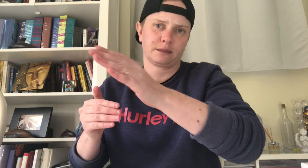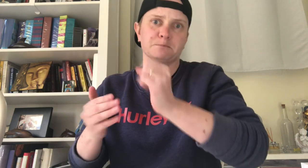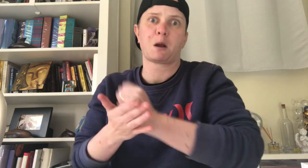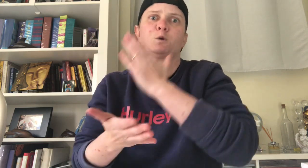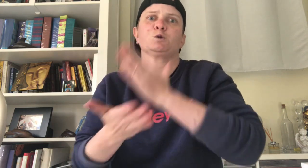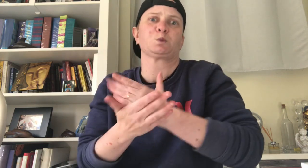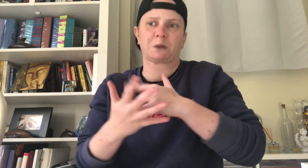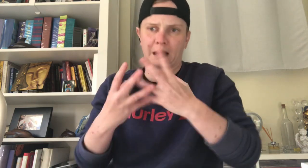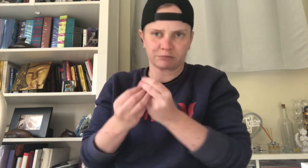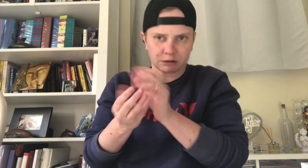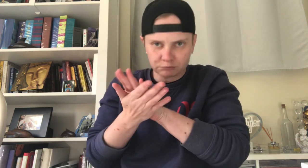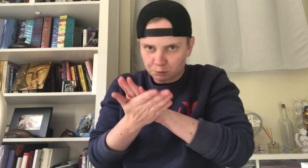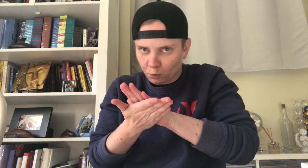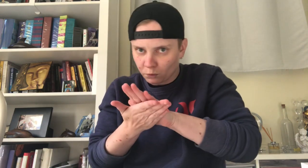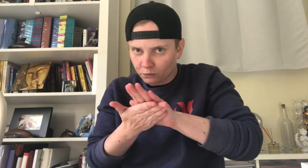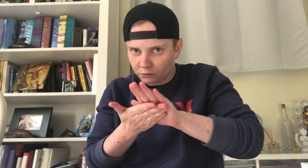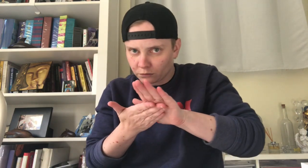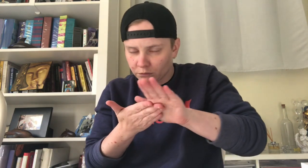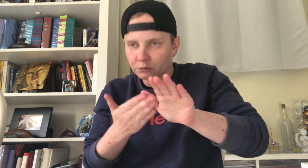to ensure that all will be very smooth